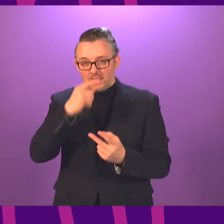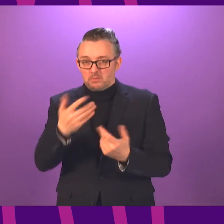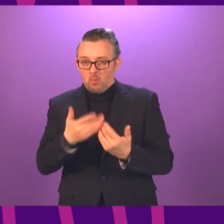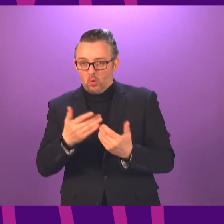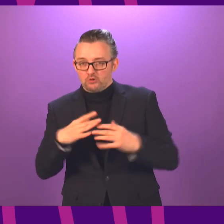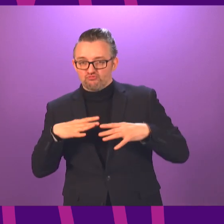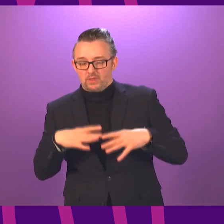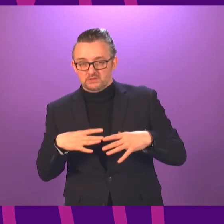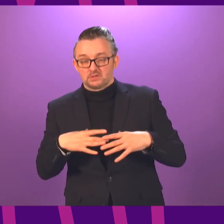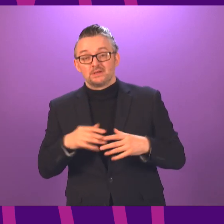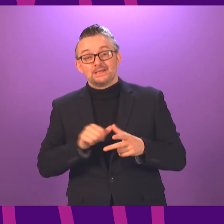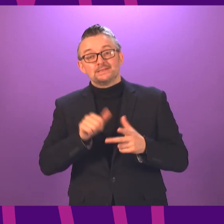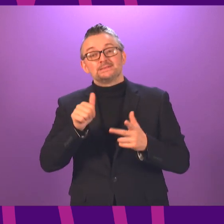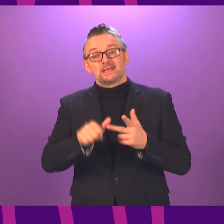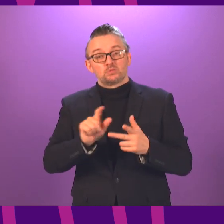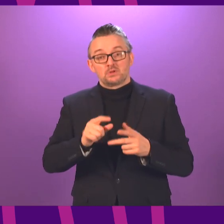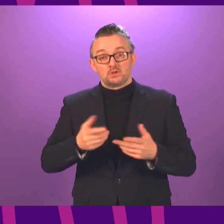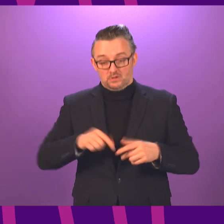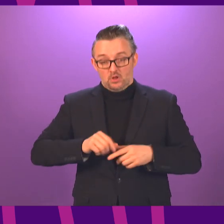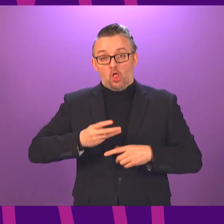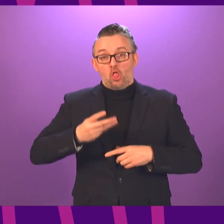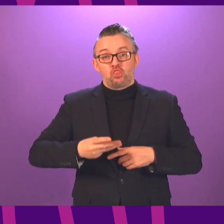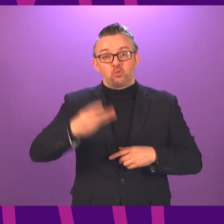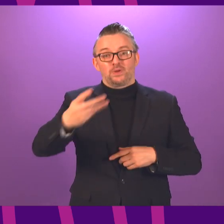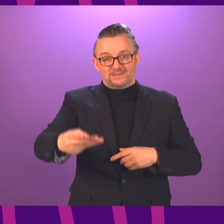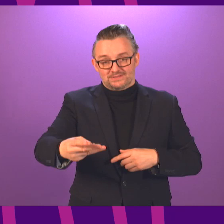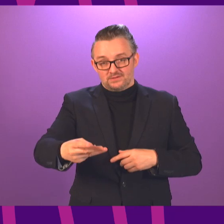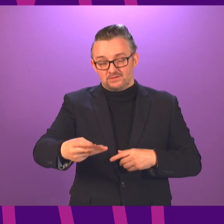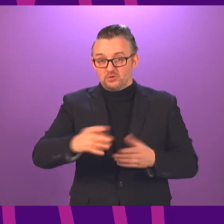The next phase of easing will be a minimum of three weeks later—indicatively, from